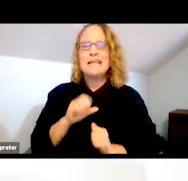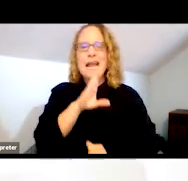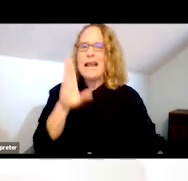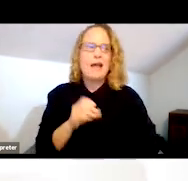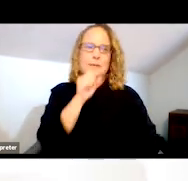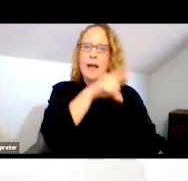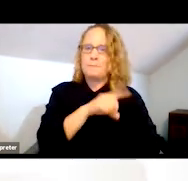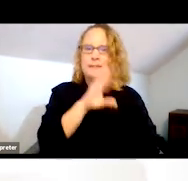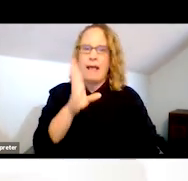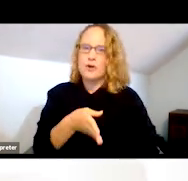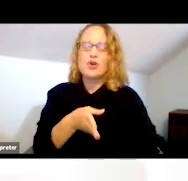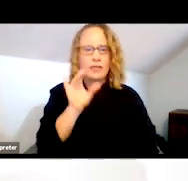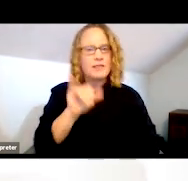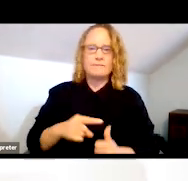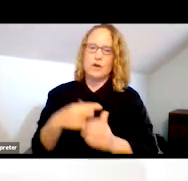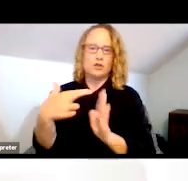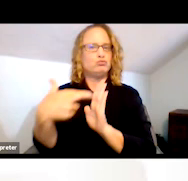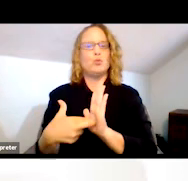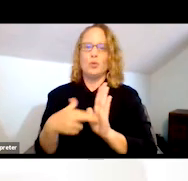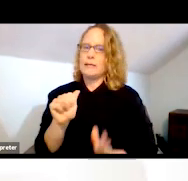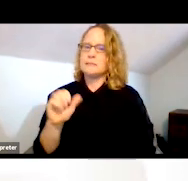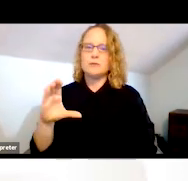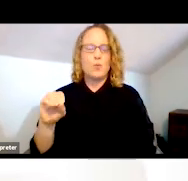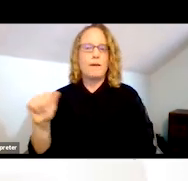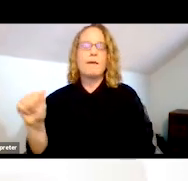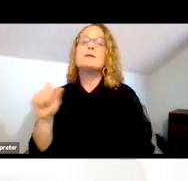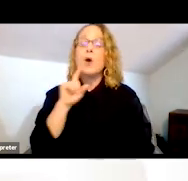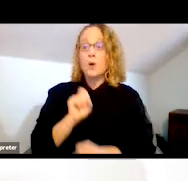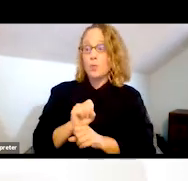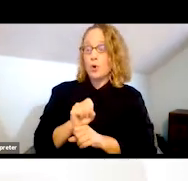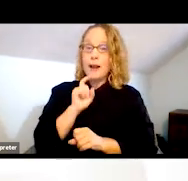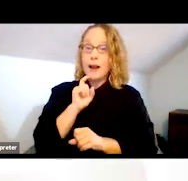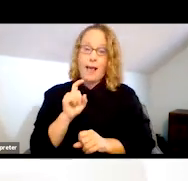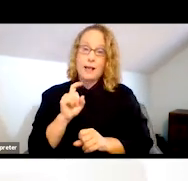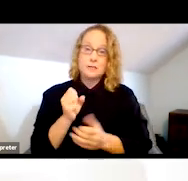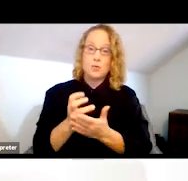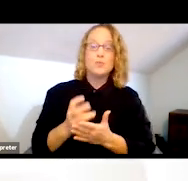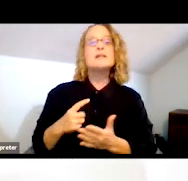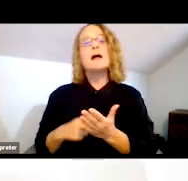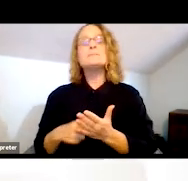in my household, as a child, learning to keep secrets. We don't share what goes on in here.